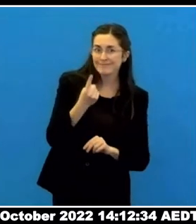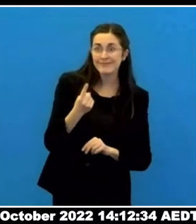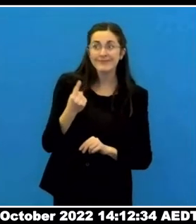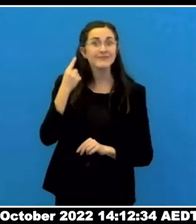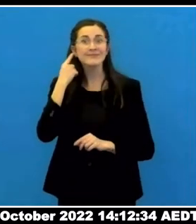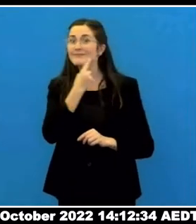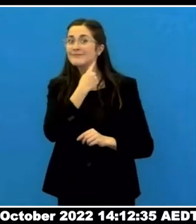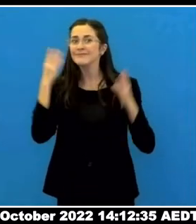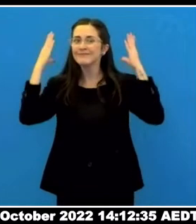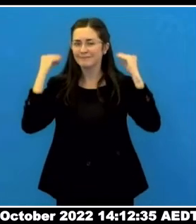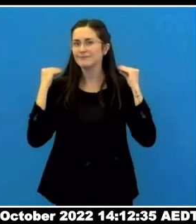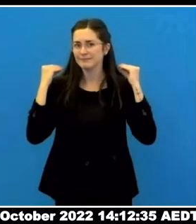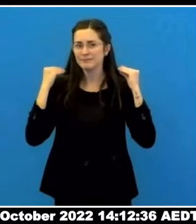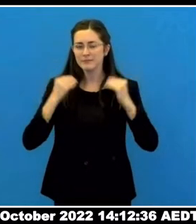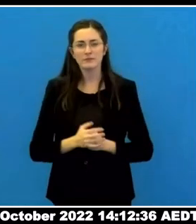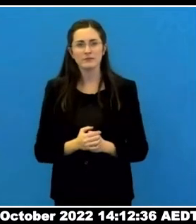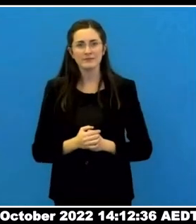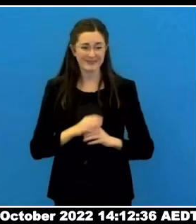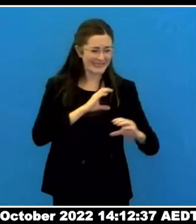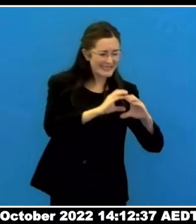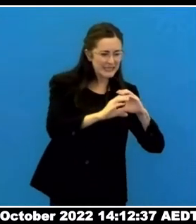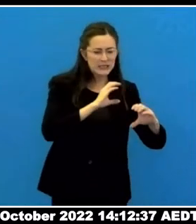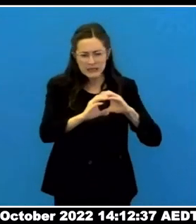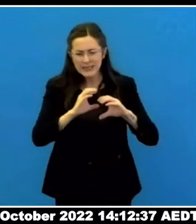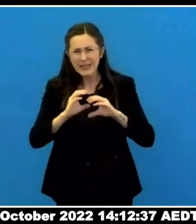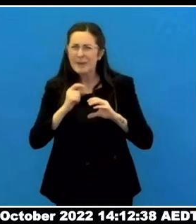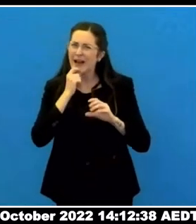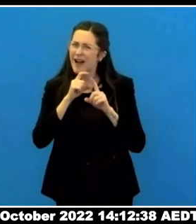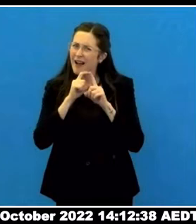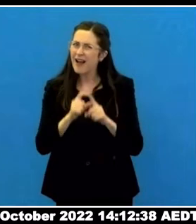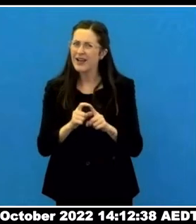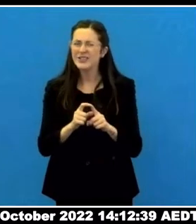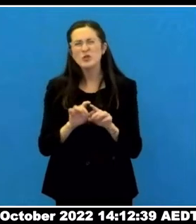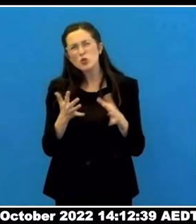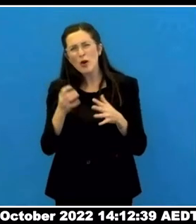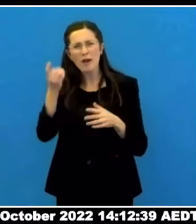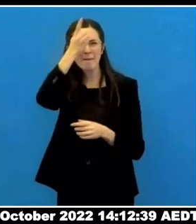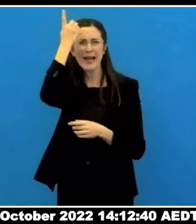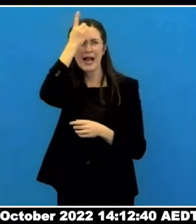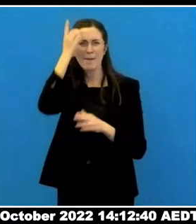We have difficulty communicating with her and use a kind of sign language.